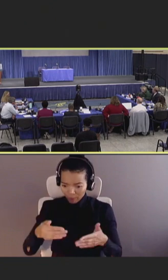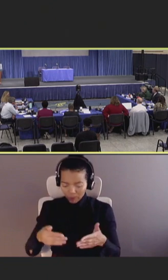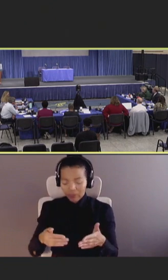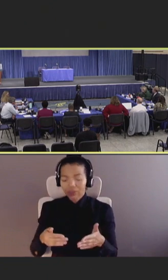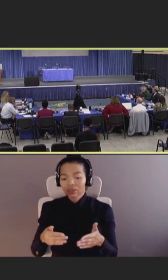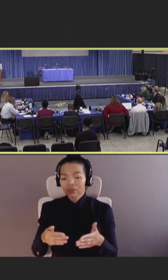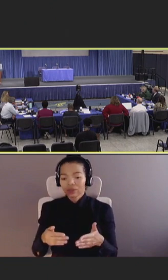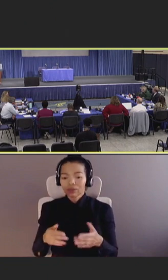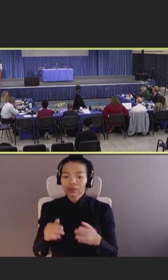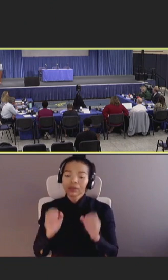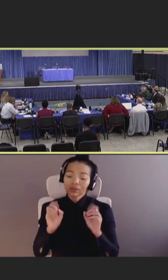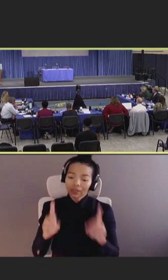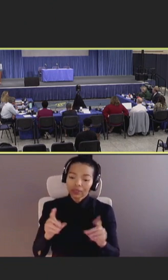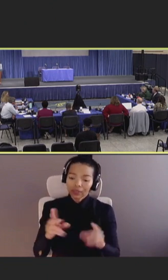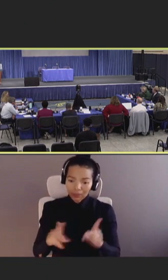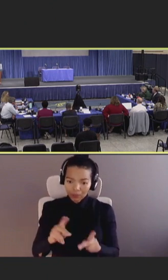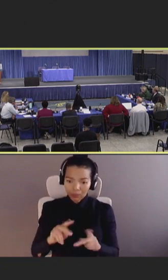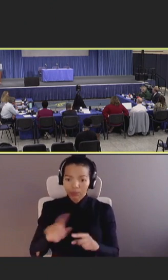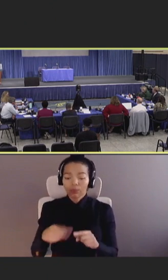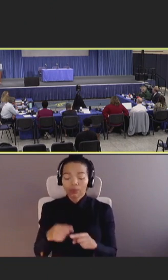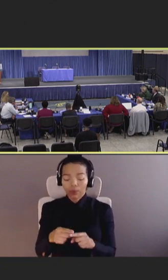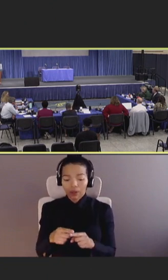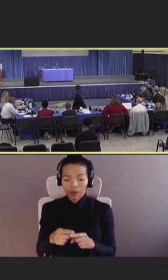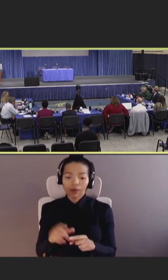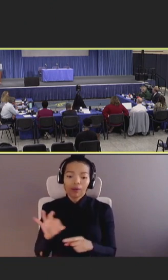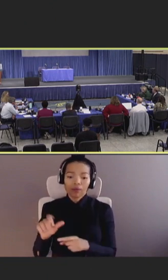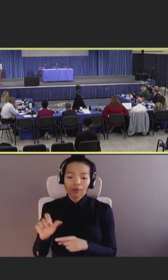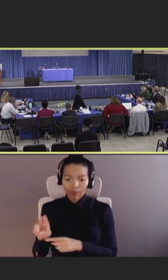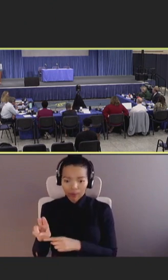educating people about the flu, influenza,